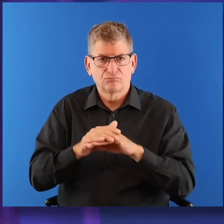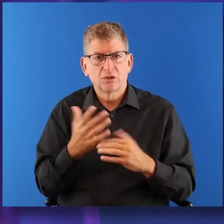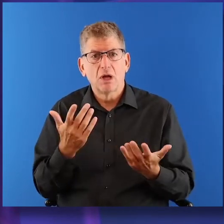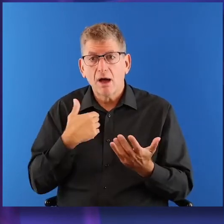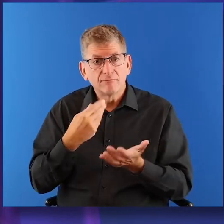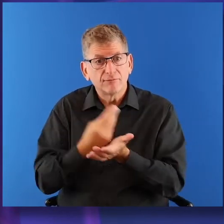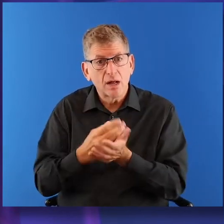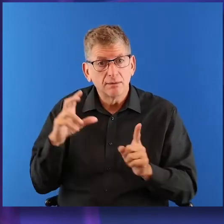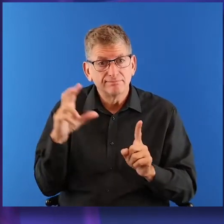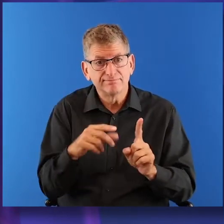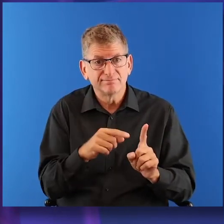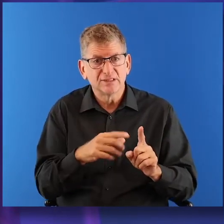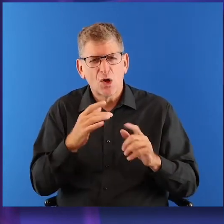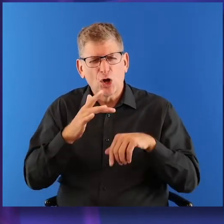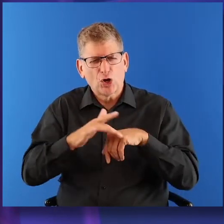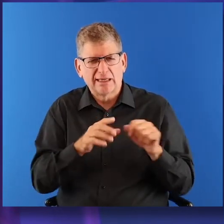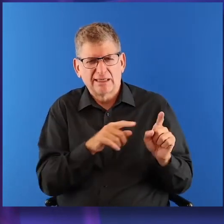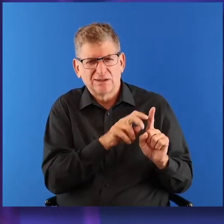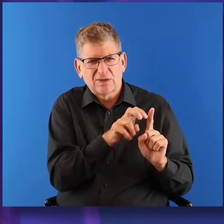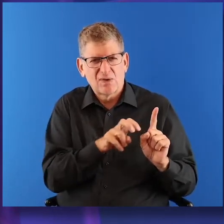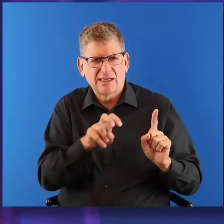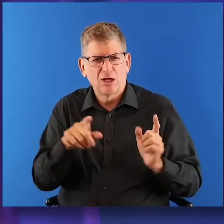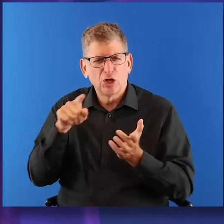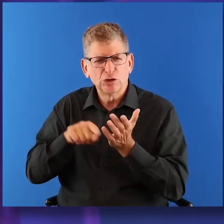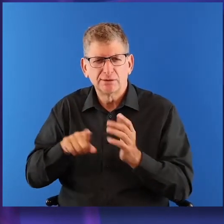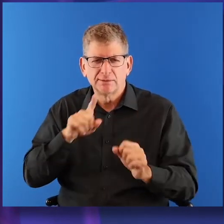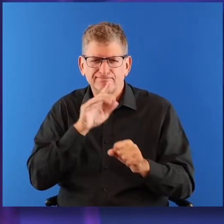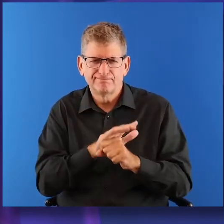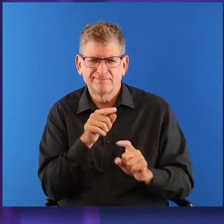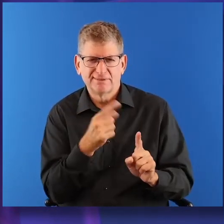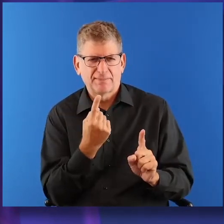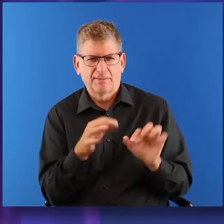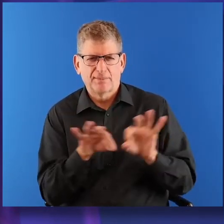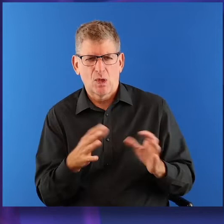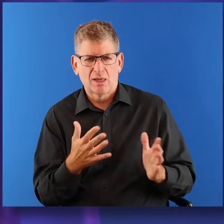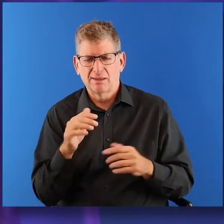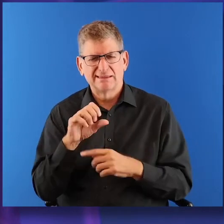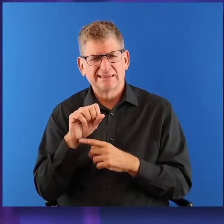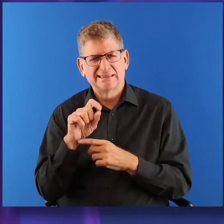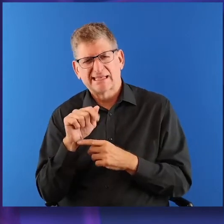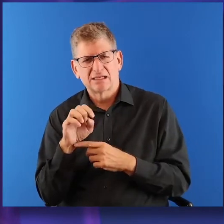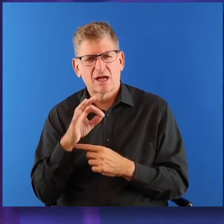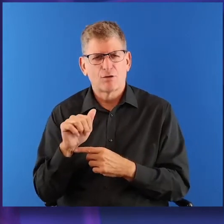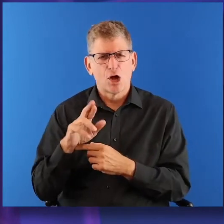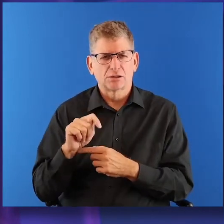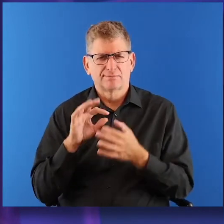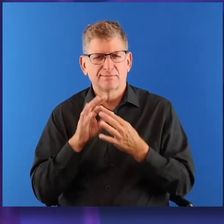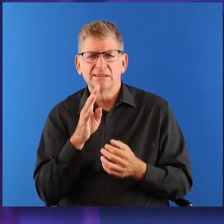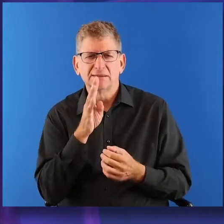our researchers committed to something very important. They advance the state of the art in speech recognition by 15 percent.